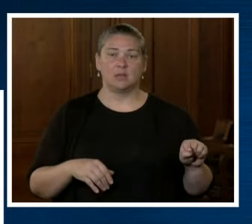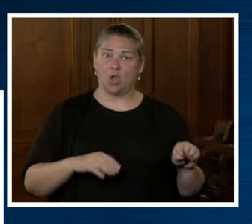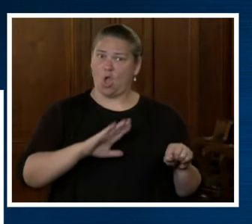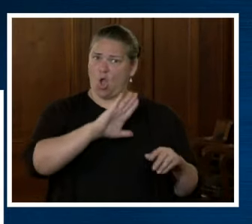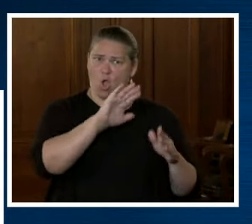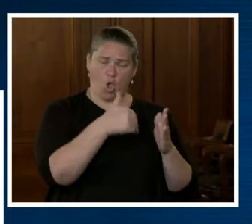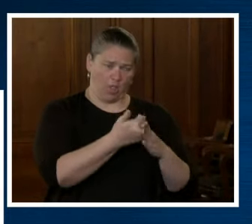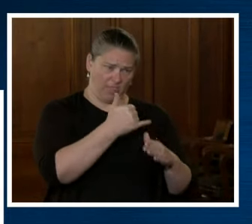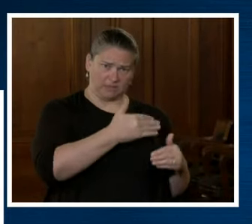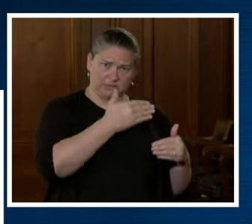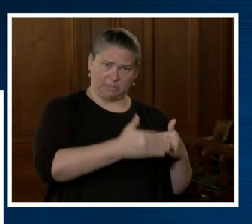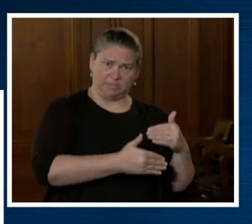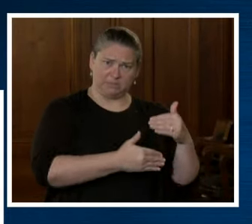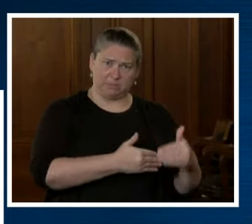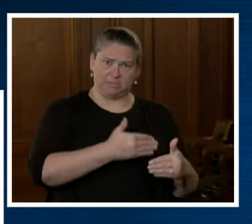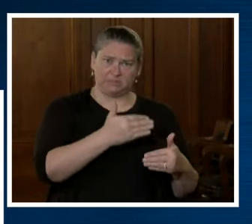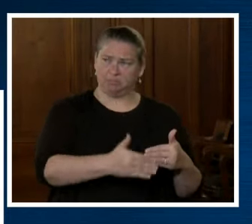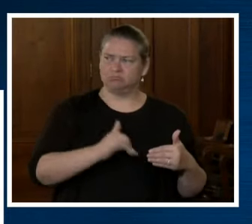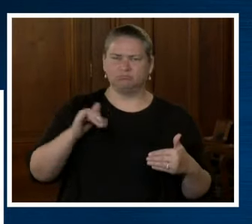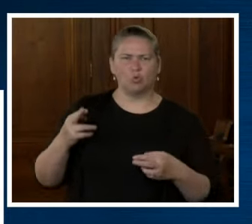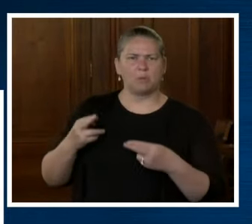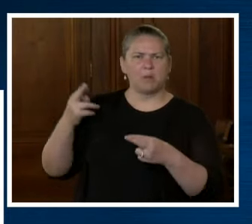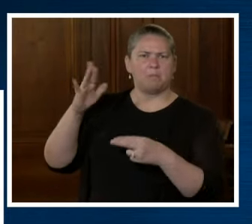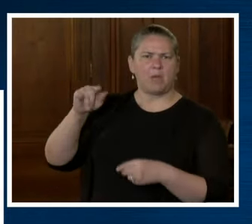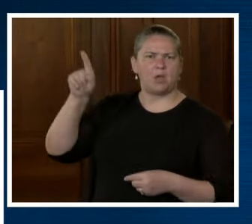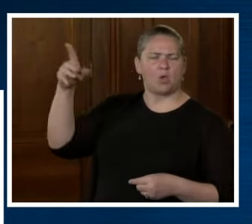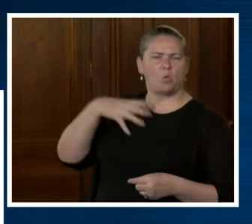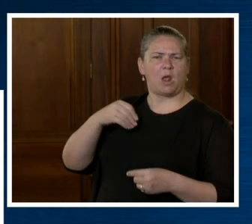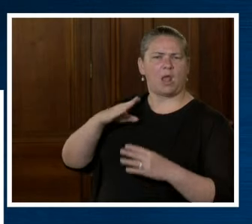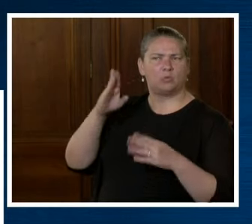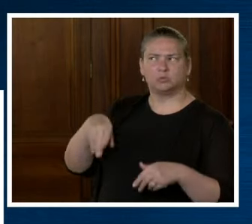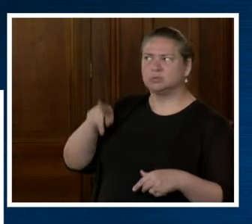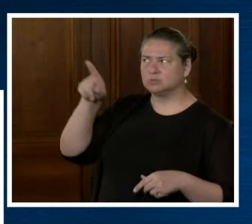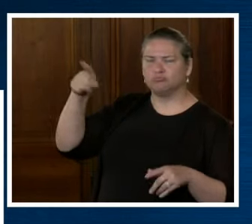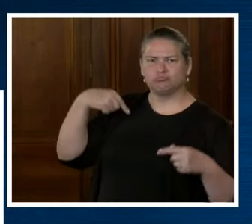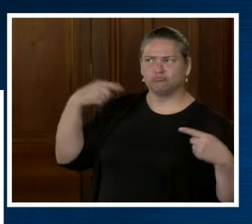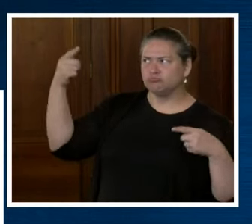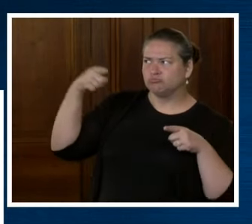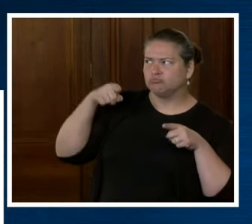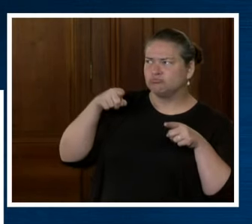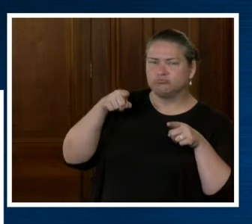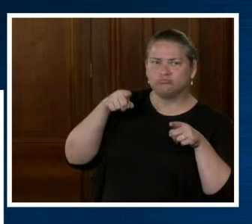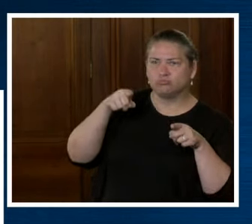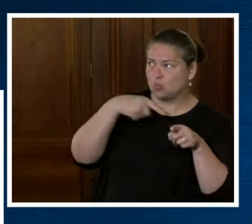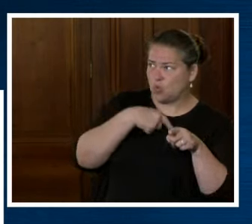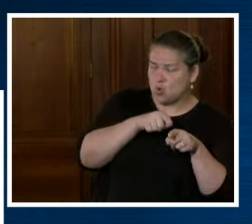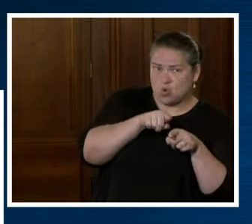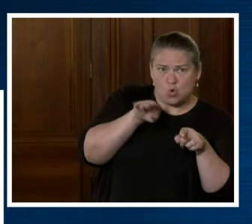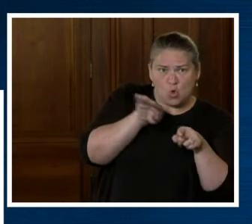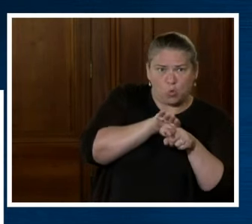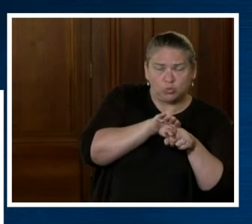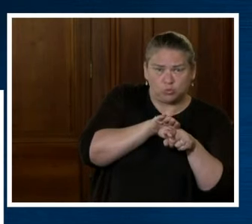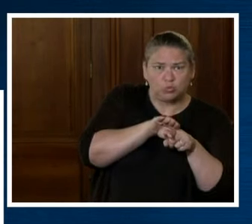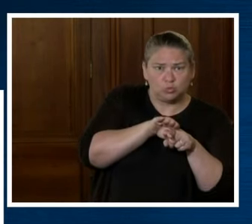PEOPLE OF KENTUCKY. AND THEY DID IT. AND BECAUSE OF THEY EVER THEIR